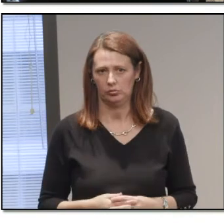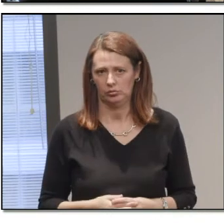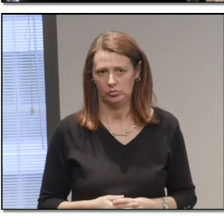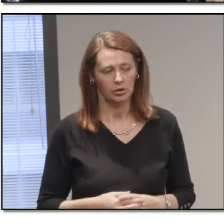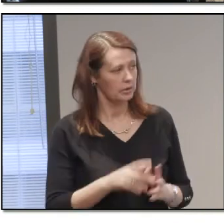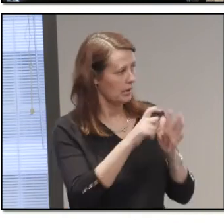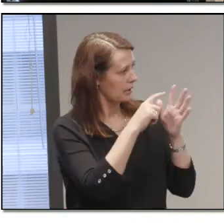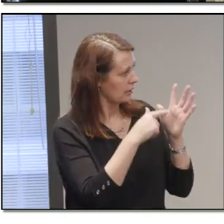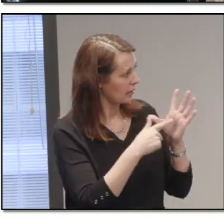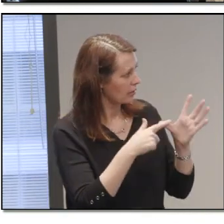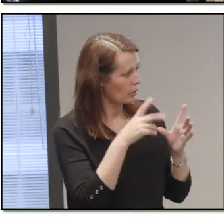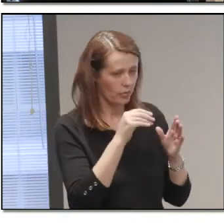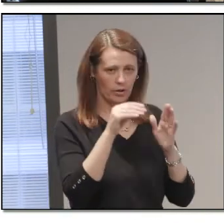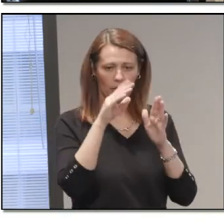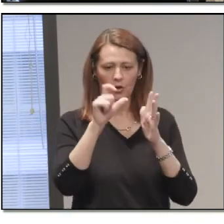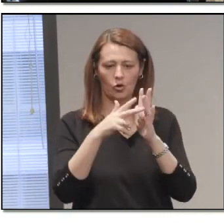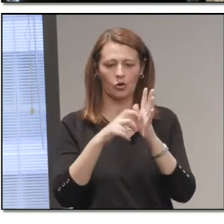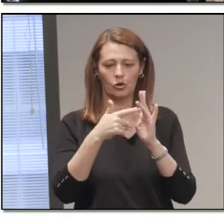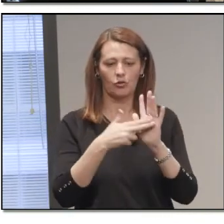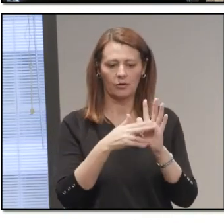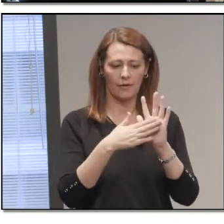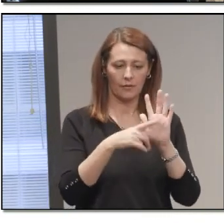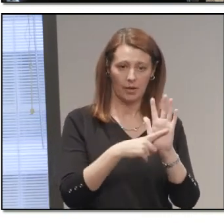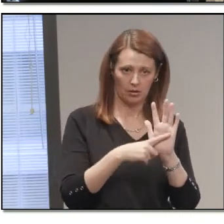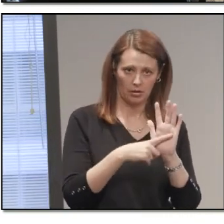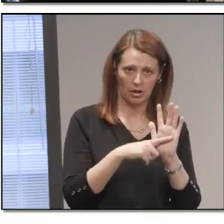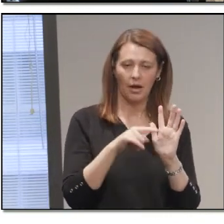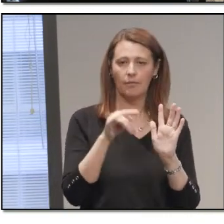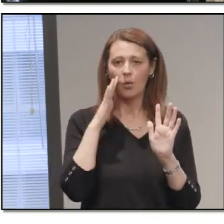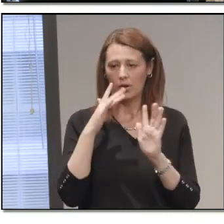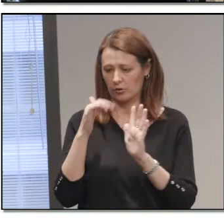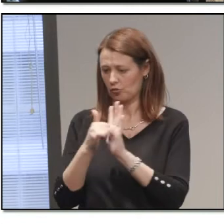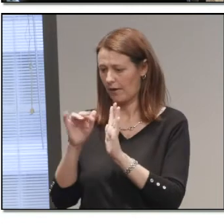with the concentrations in nanogram per ml but when it's corrected for urine flow it gives you